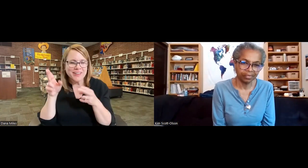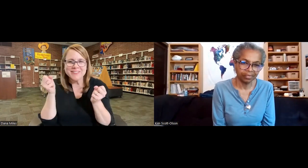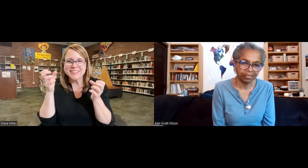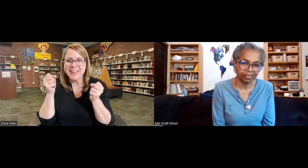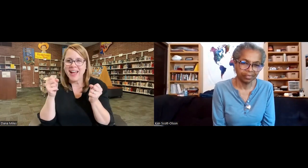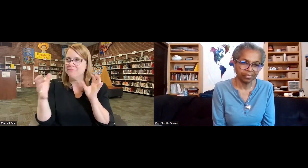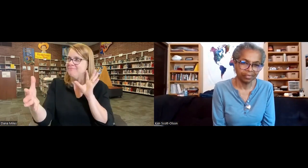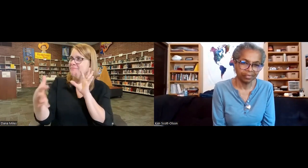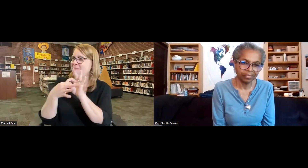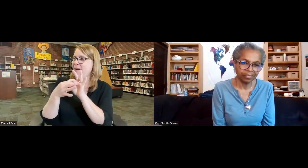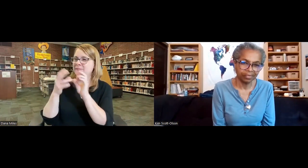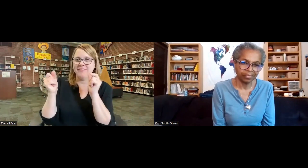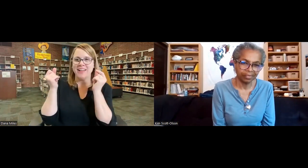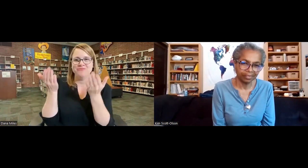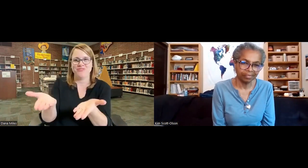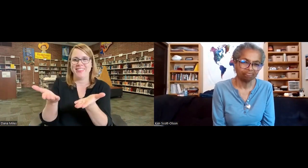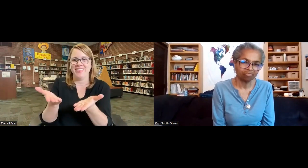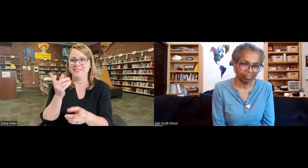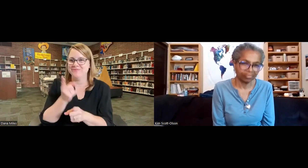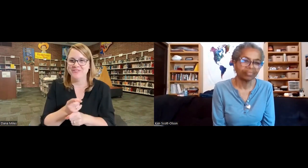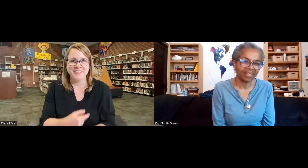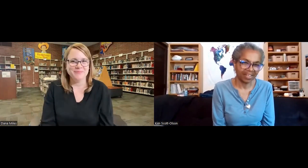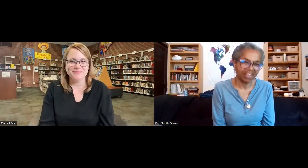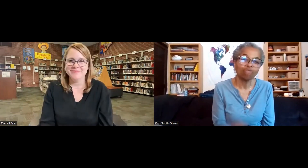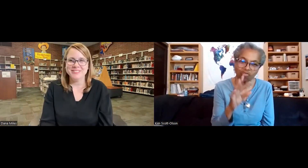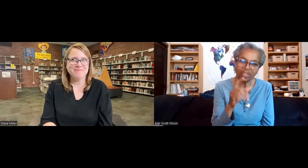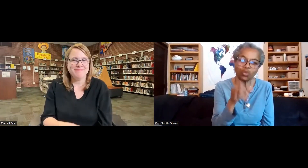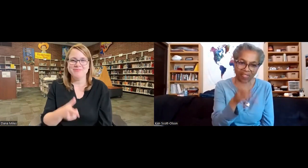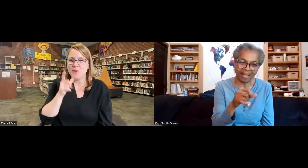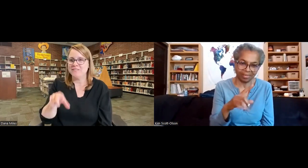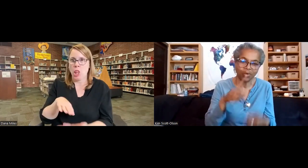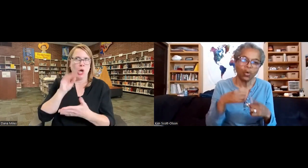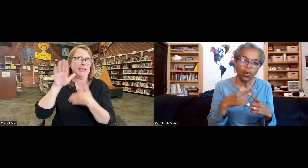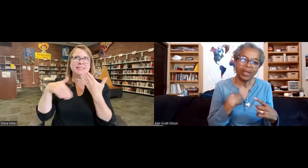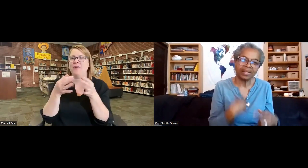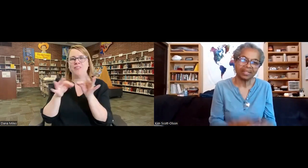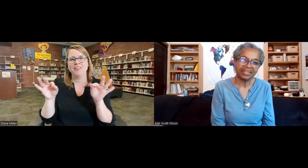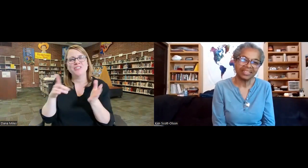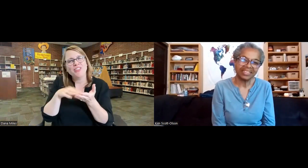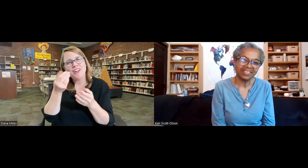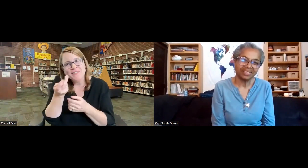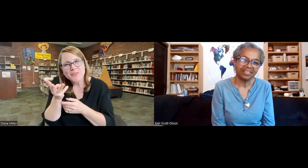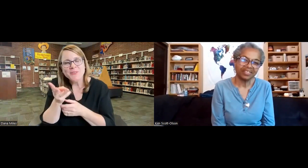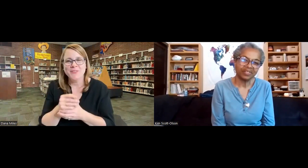Those few signs spark an instant connection right then and there. You don’t always need to learn an entire language,